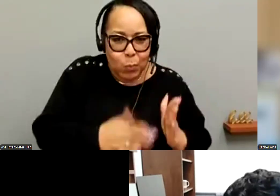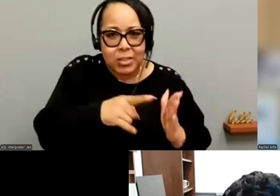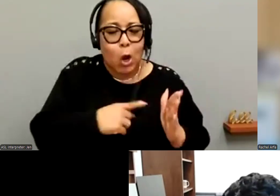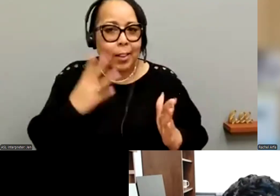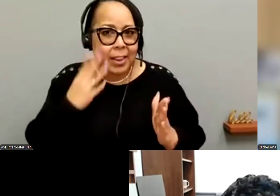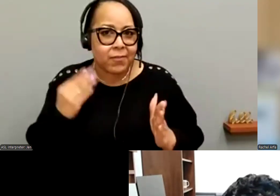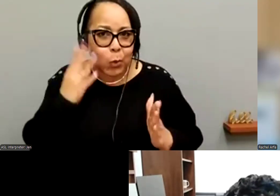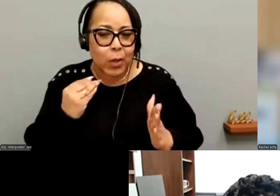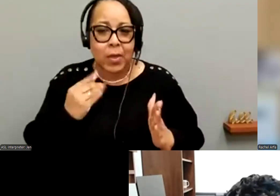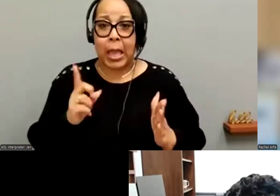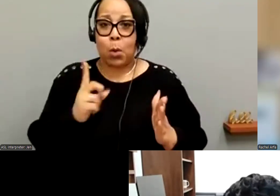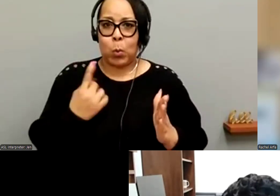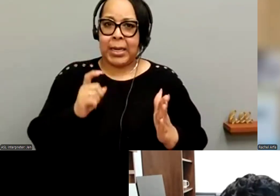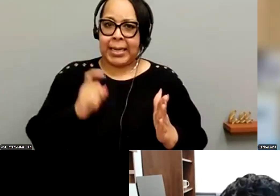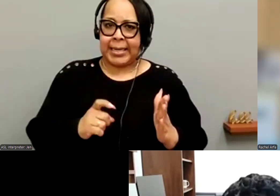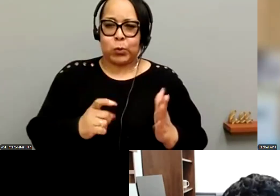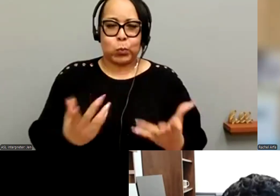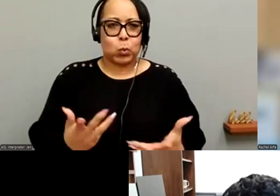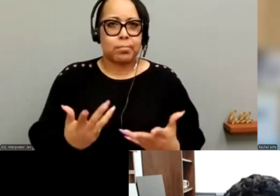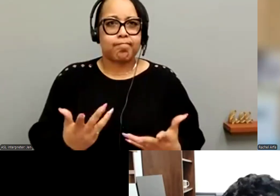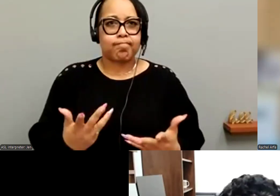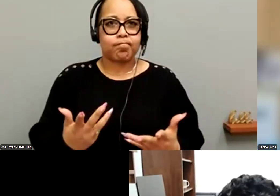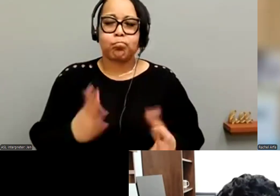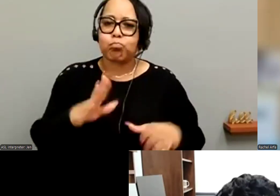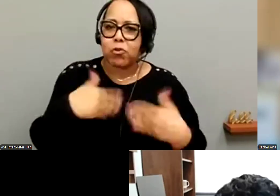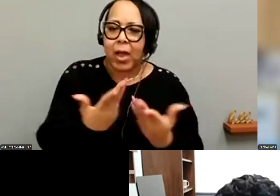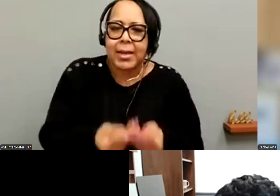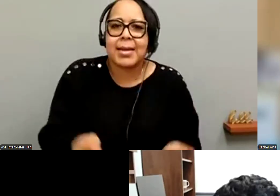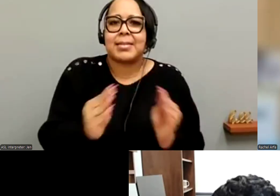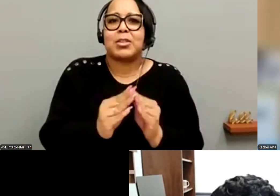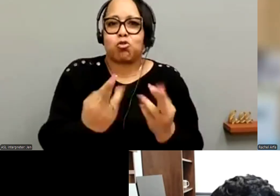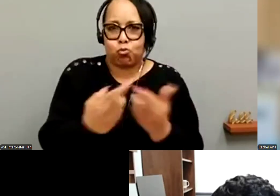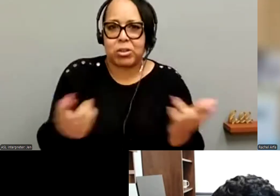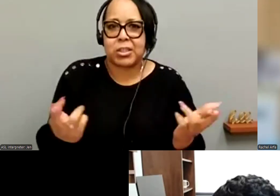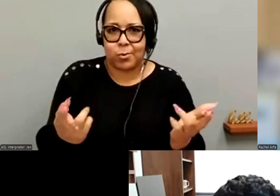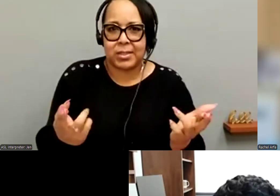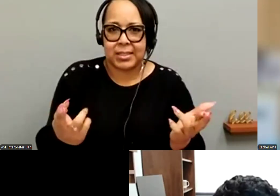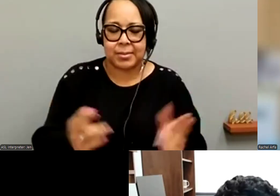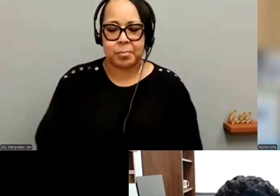13:10:57 and where we need to provide 13:11:00 additional resources. The other